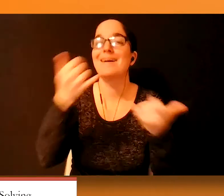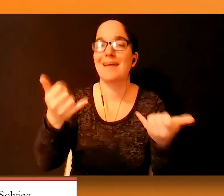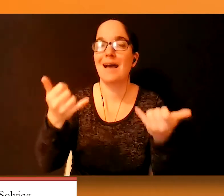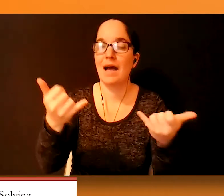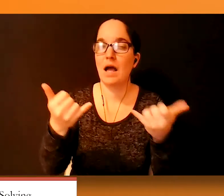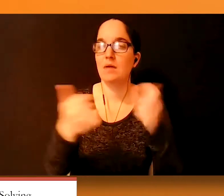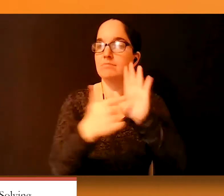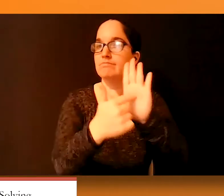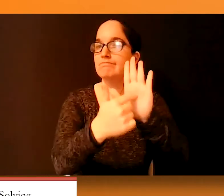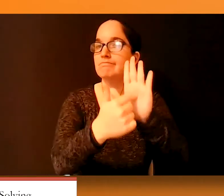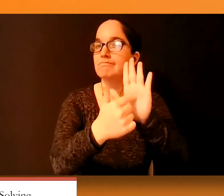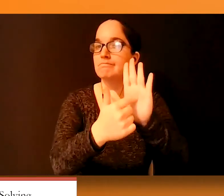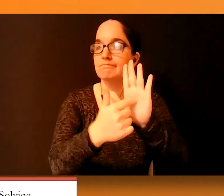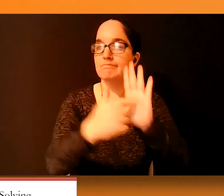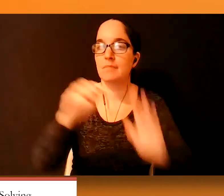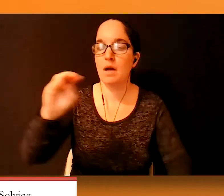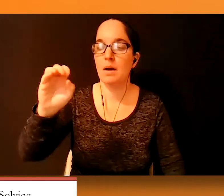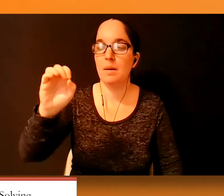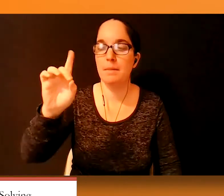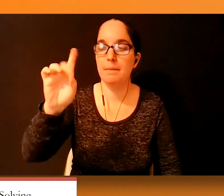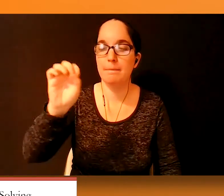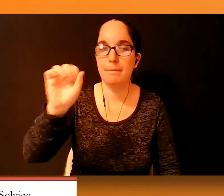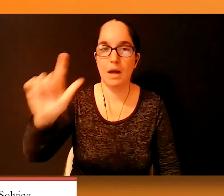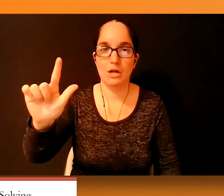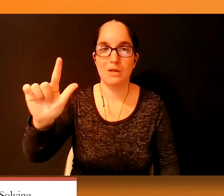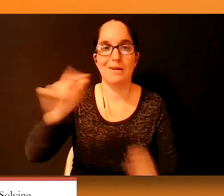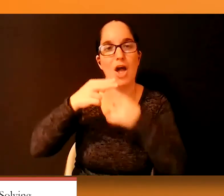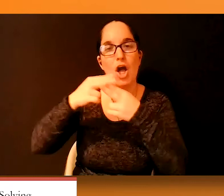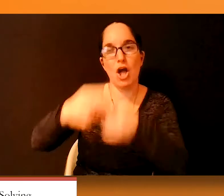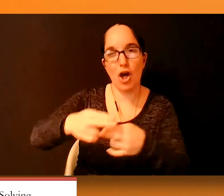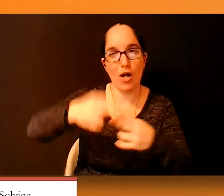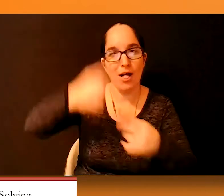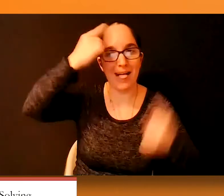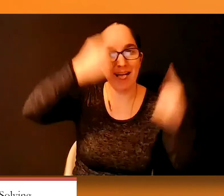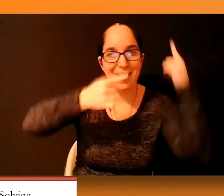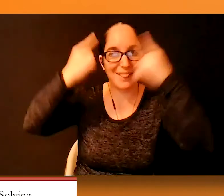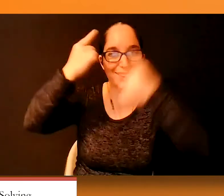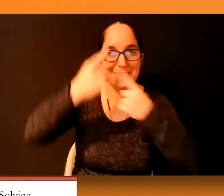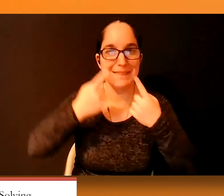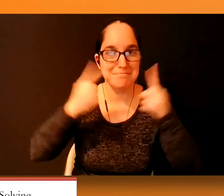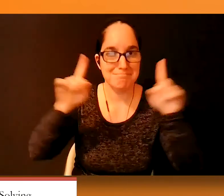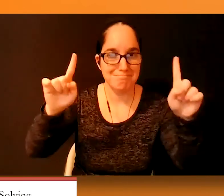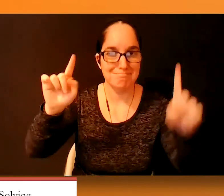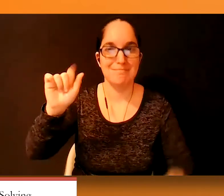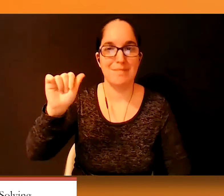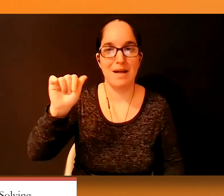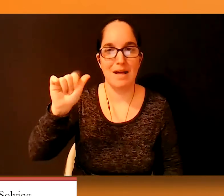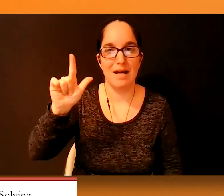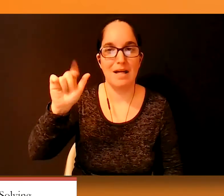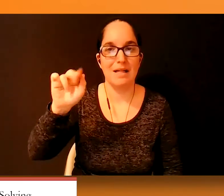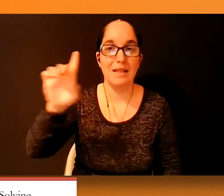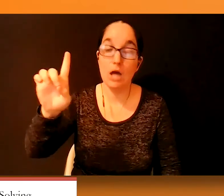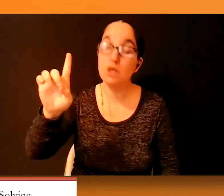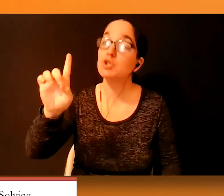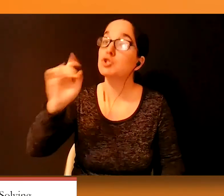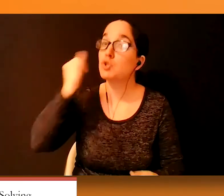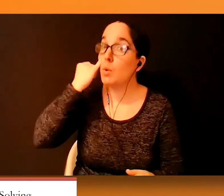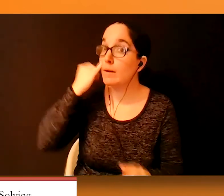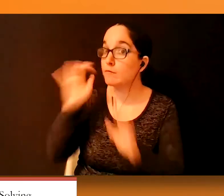one thing that you can do is model word solving. So, showing kids through what I call think aloud